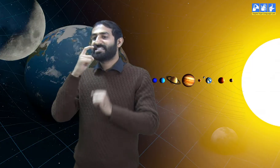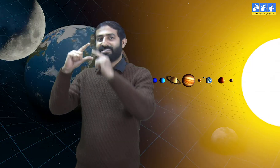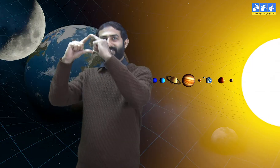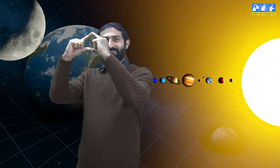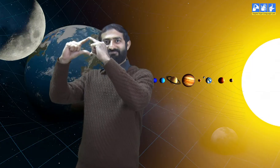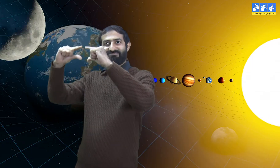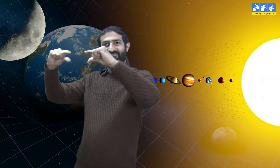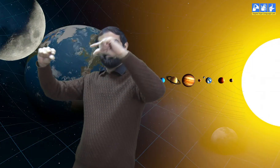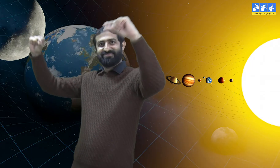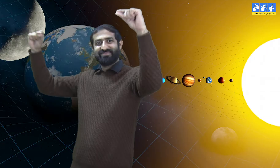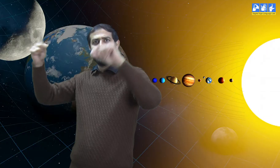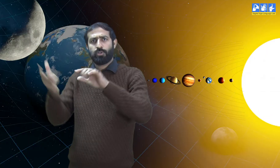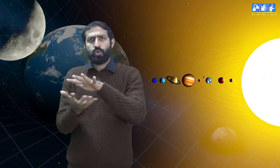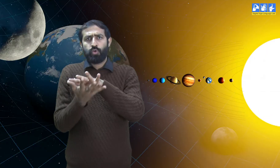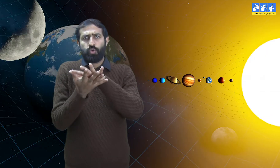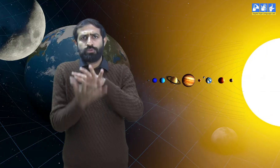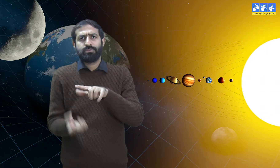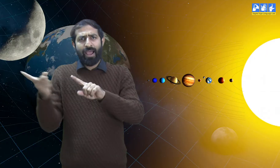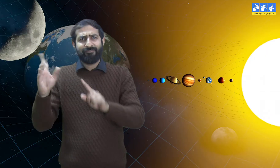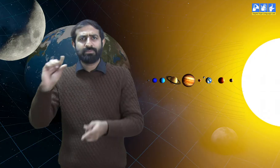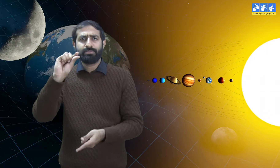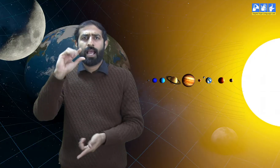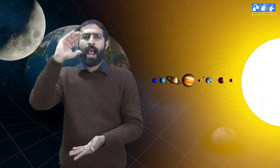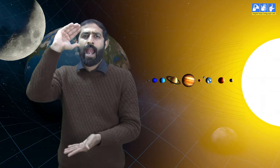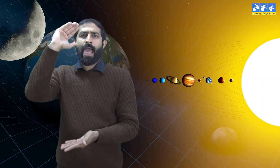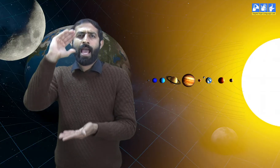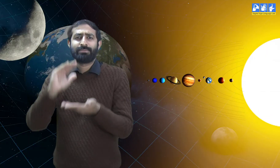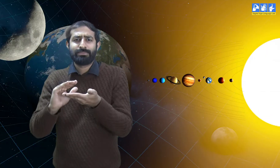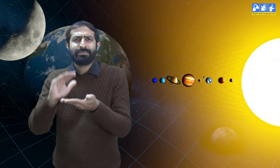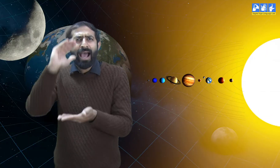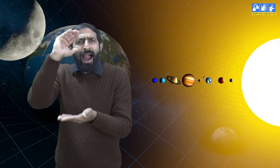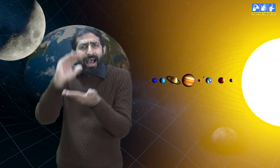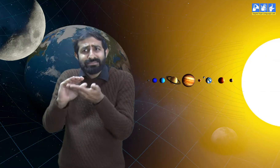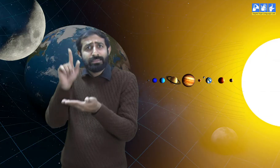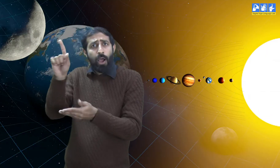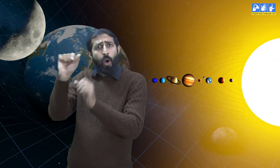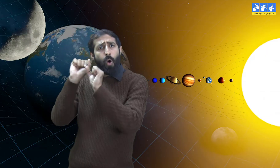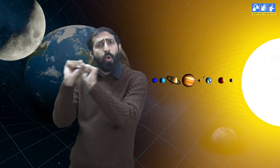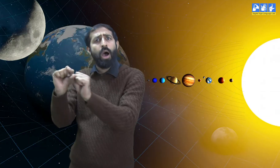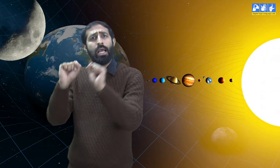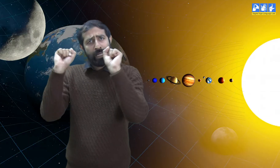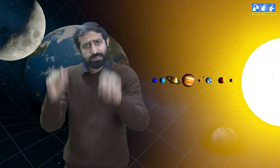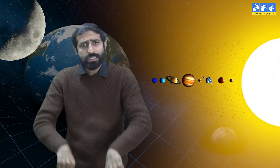There is also gravitational pull on the Moon but it is very less.